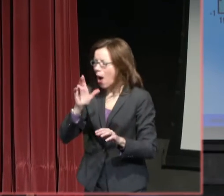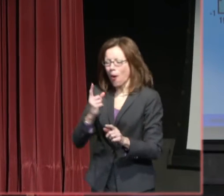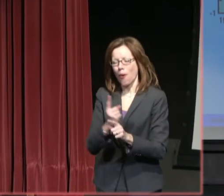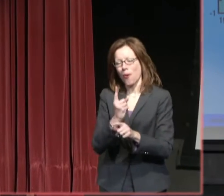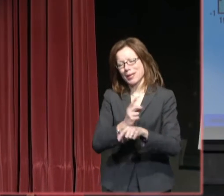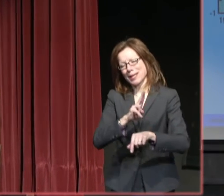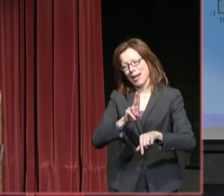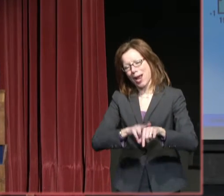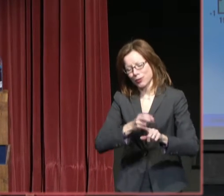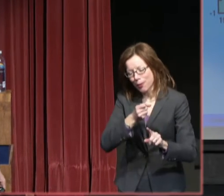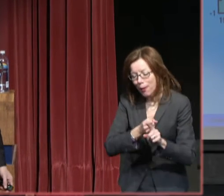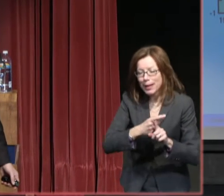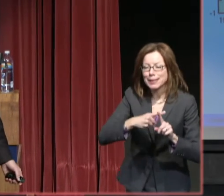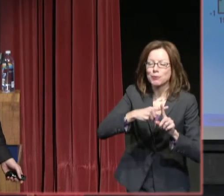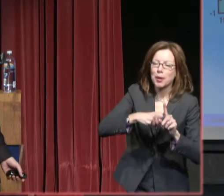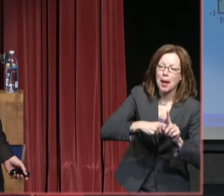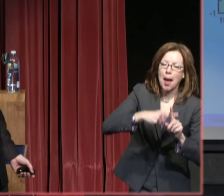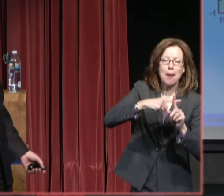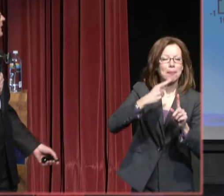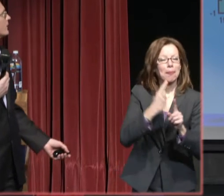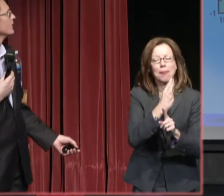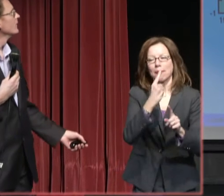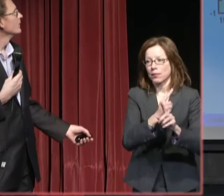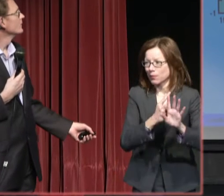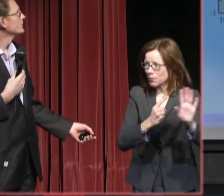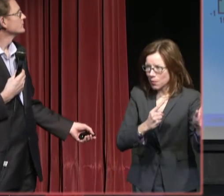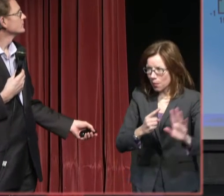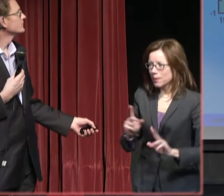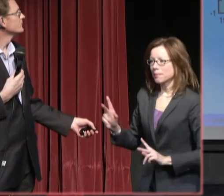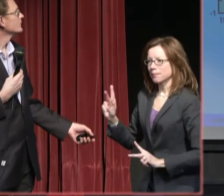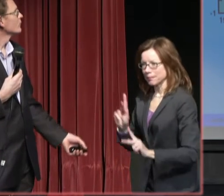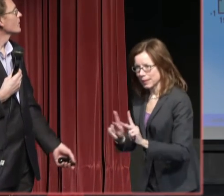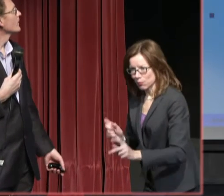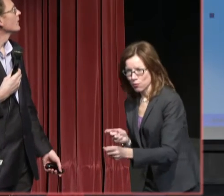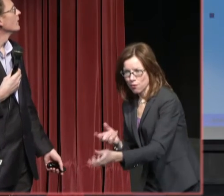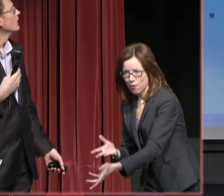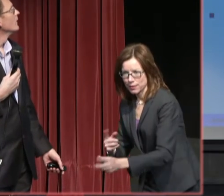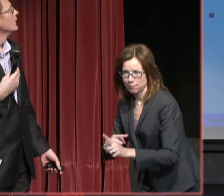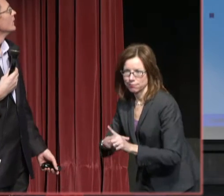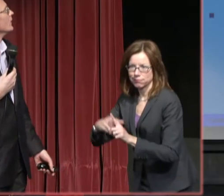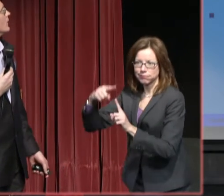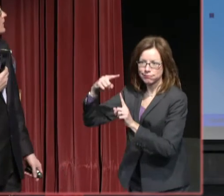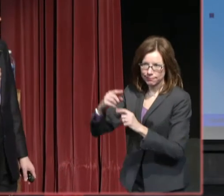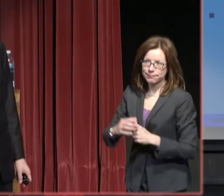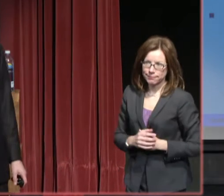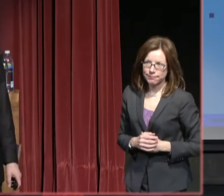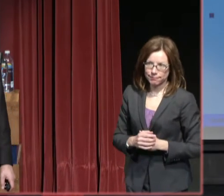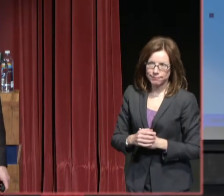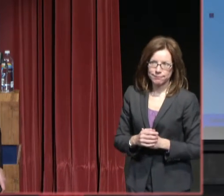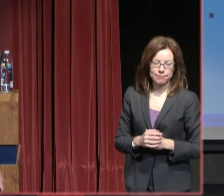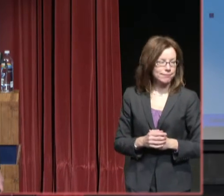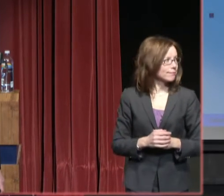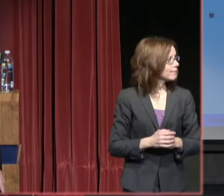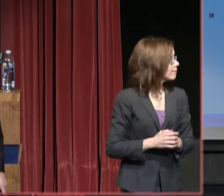which are causing climate change.